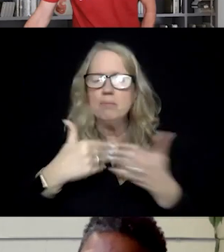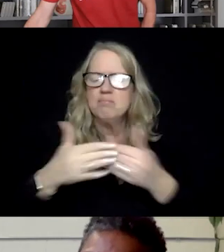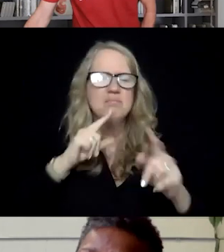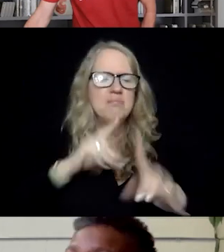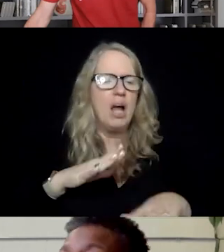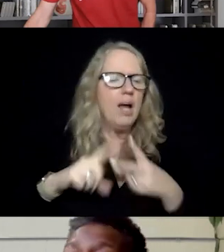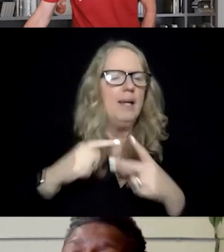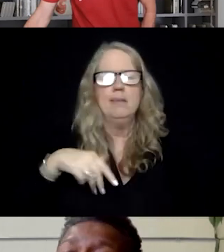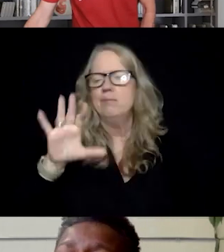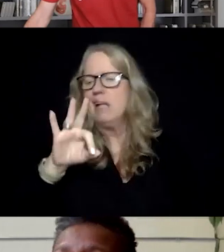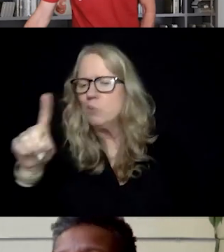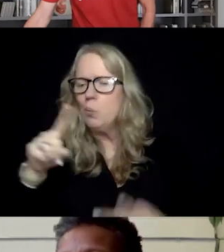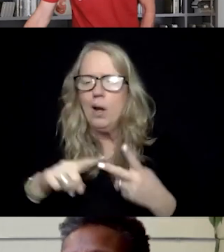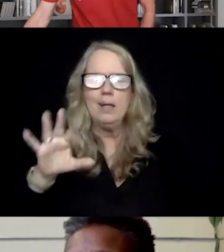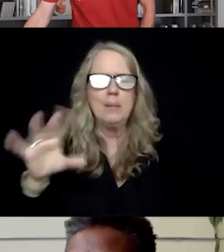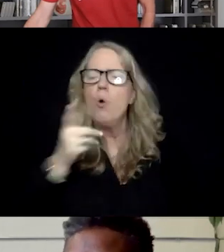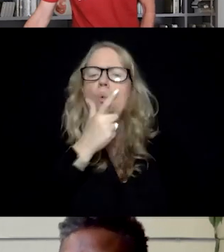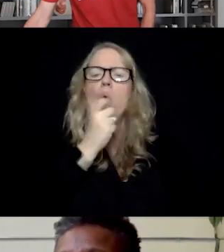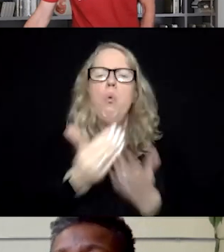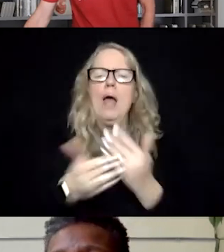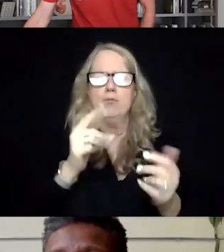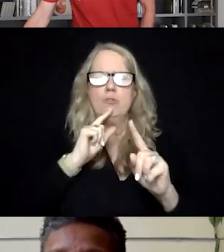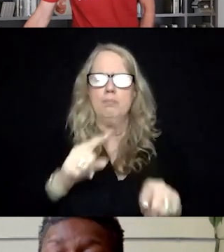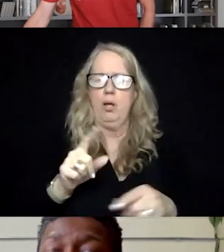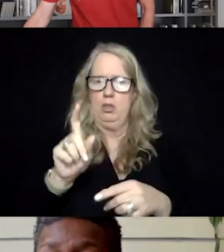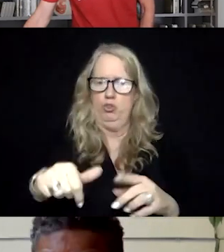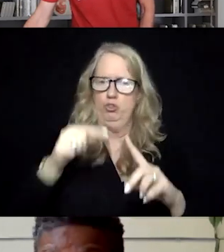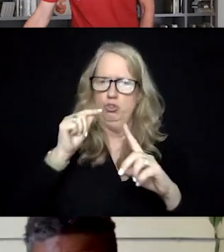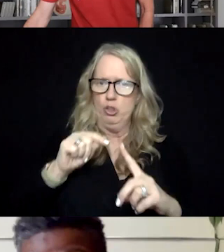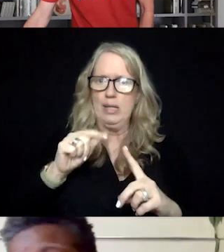OR 911, WHOEVER, SHOULD HAVE SOME FACTUAL KNOWLEDGE